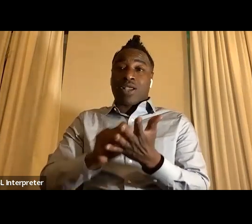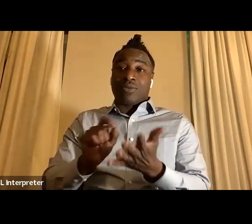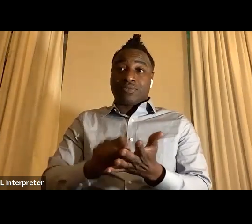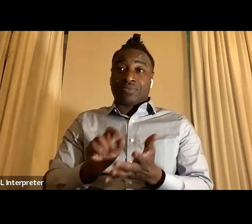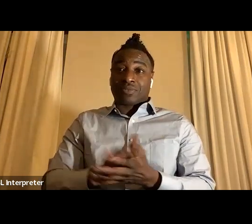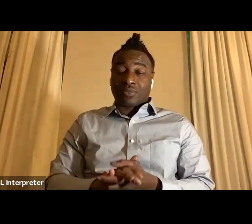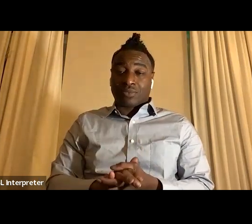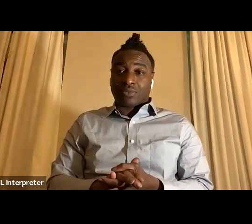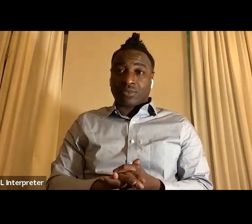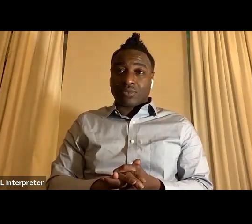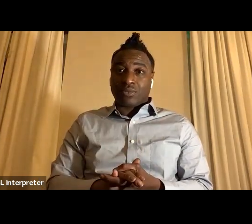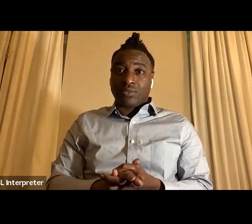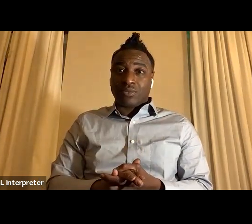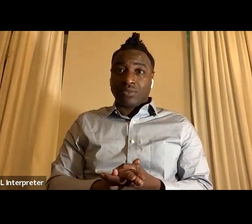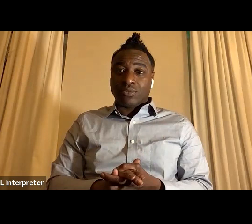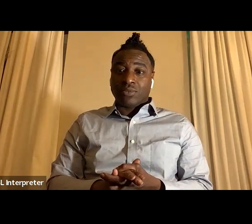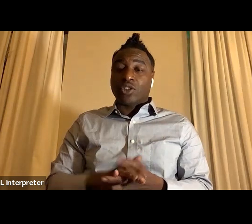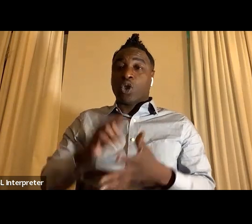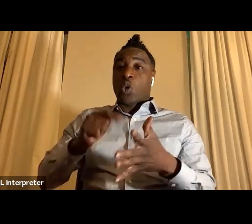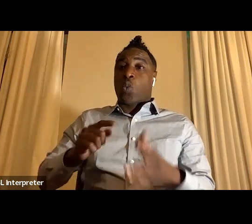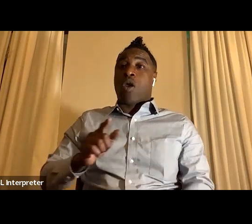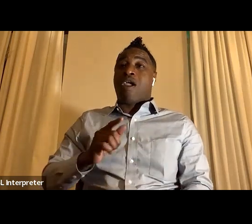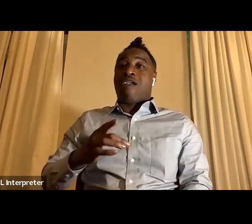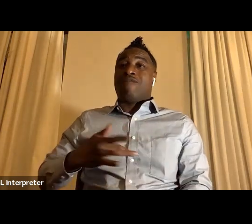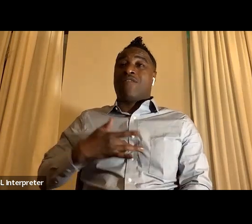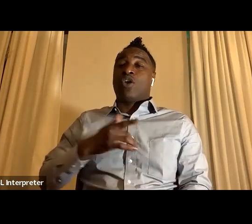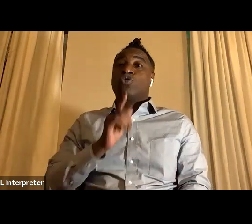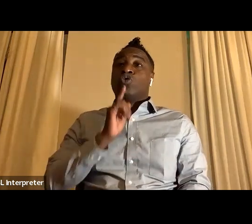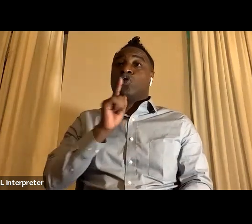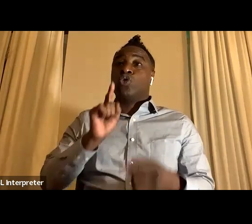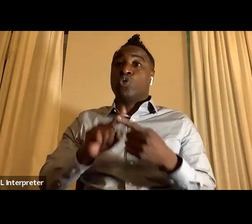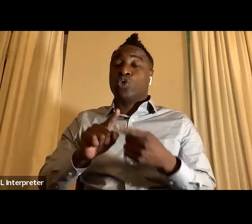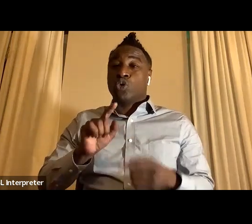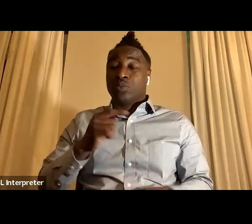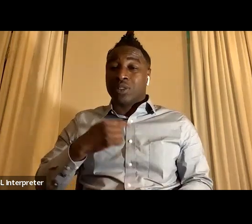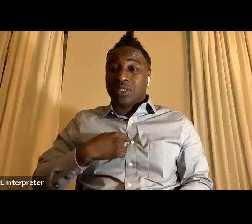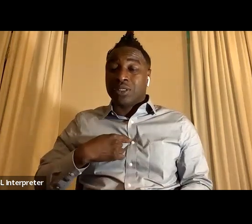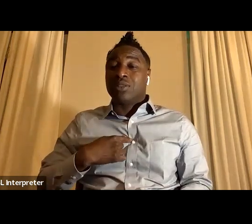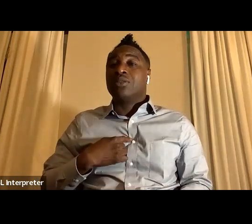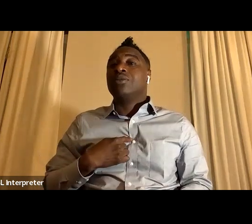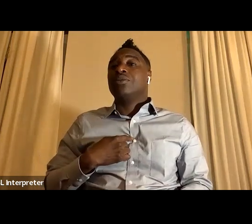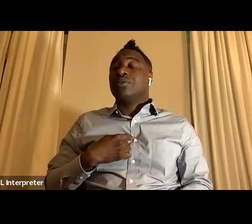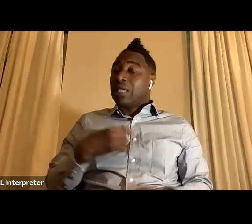what feels authentic to me and it connects and, you know, like, because that's how it felt with this show too,